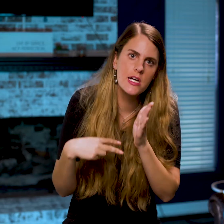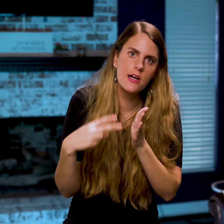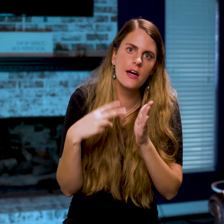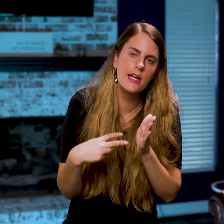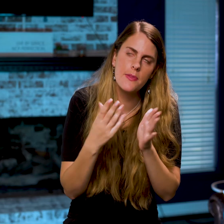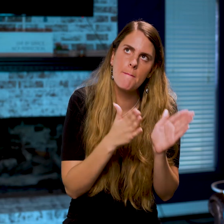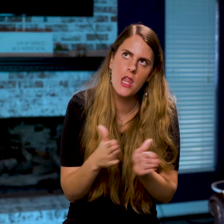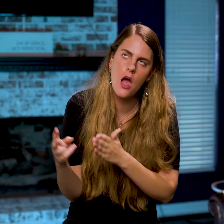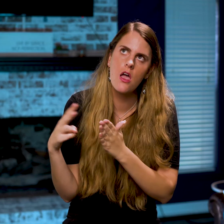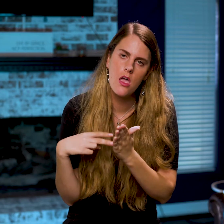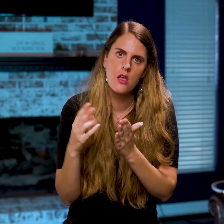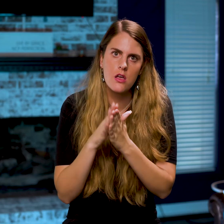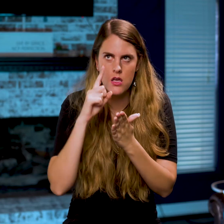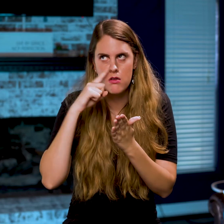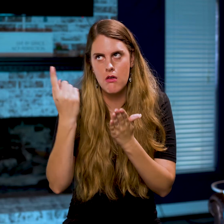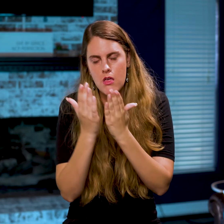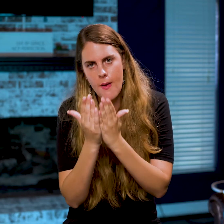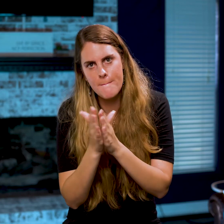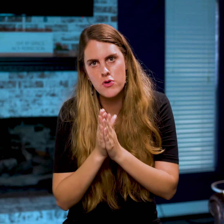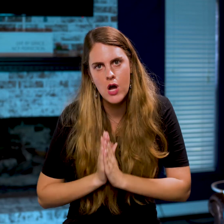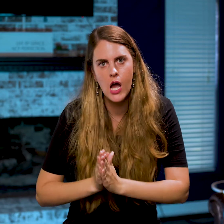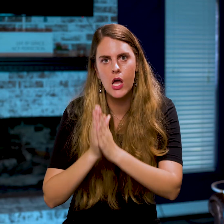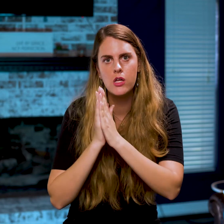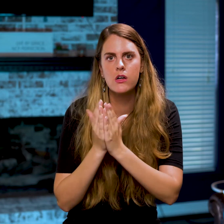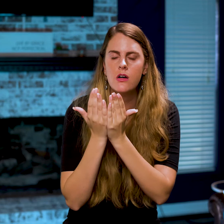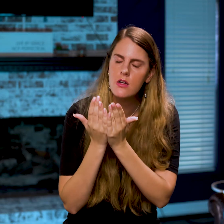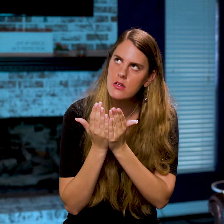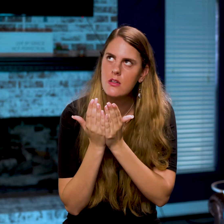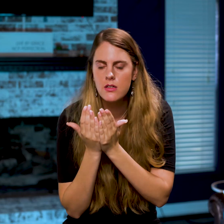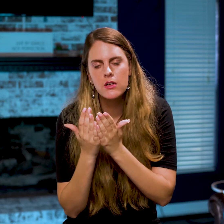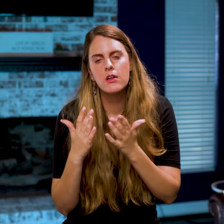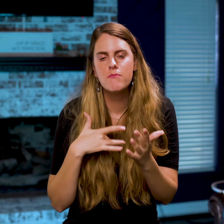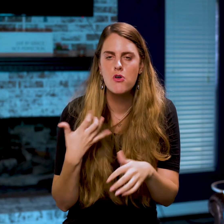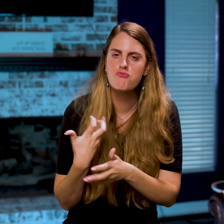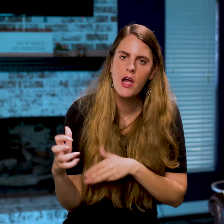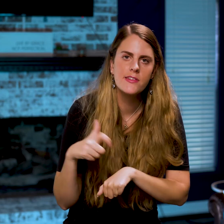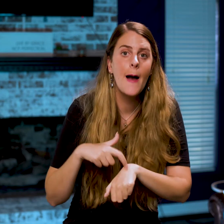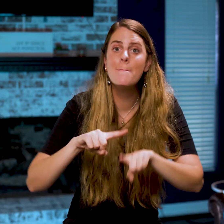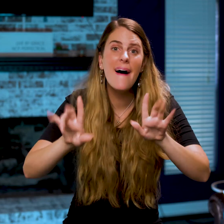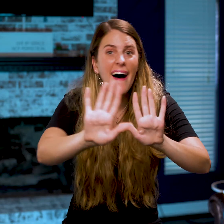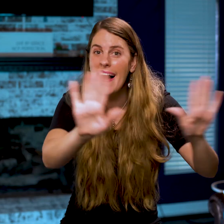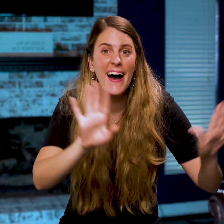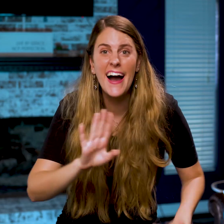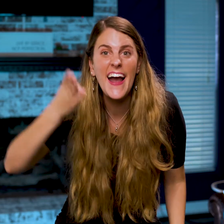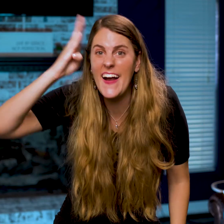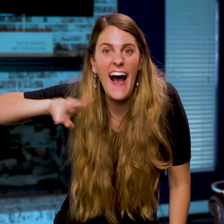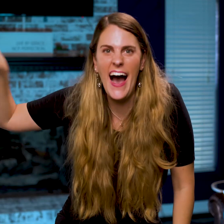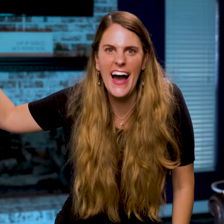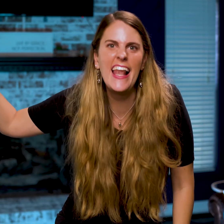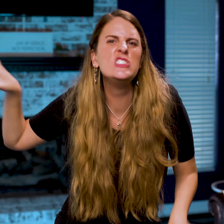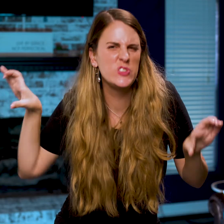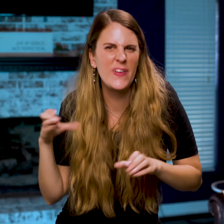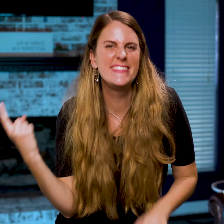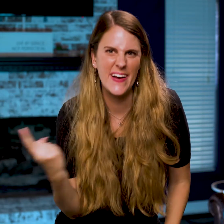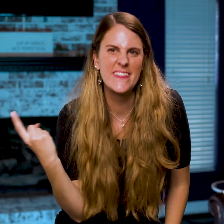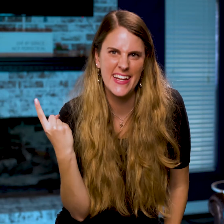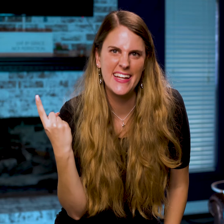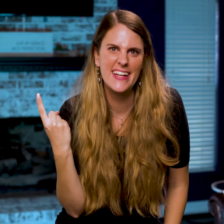in our reading plan or in prayer—but He’s doing something.